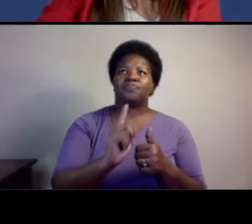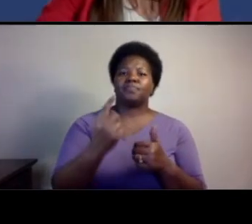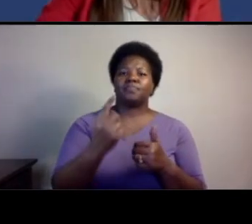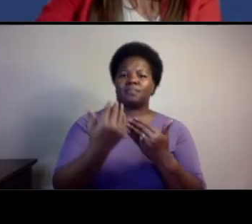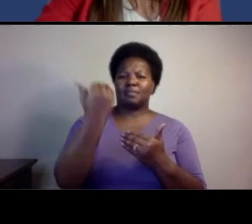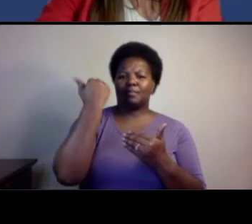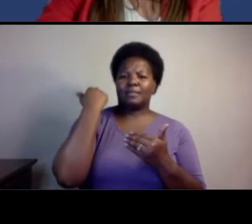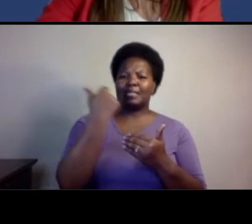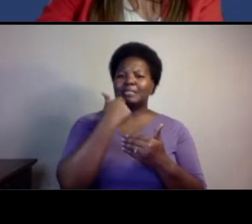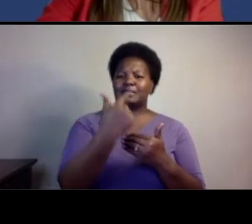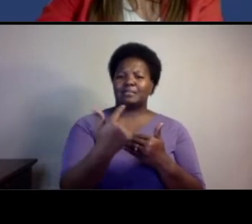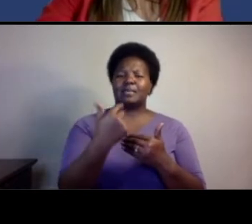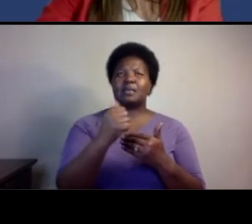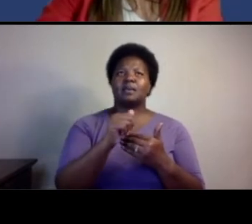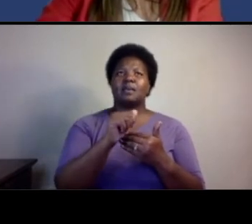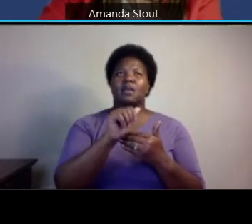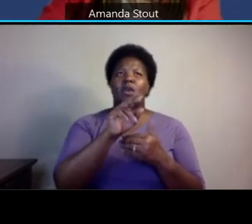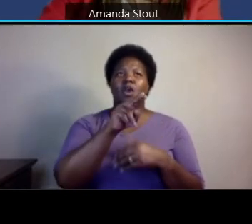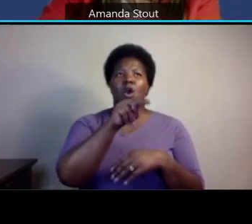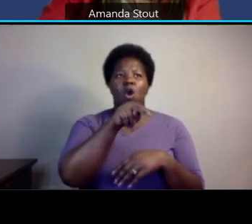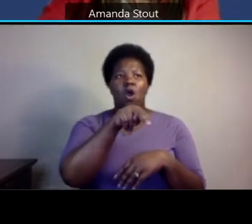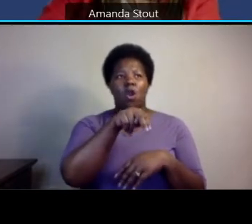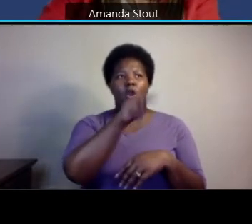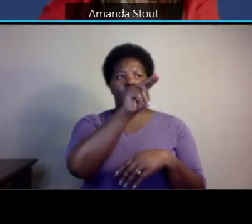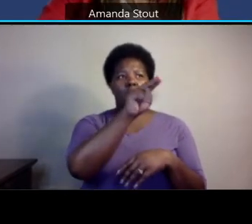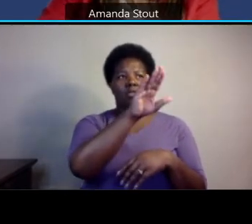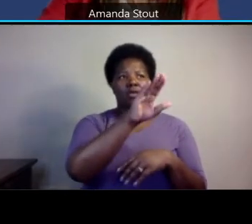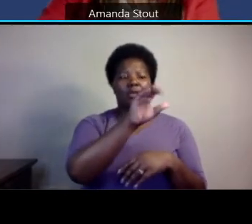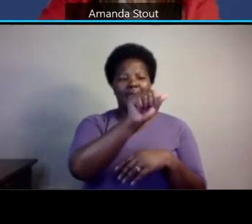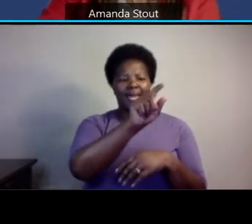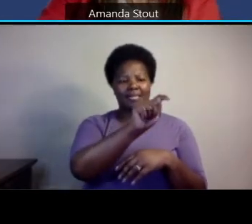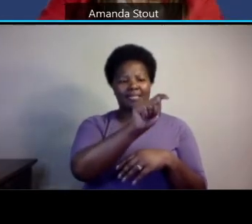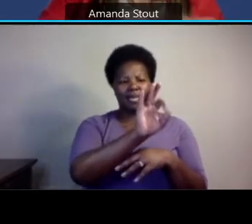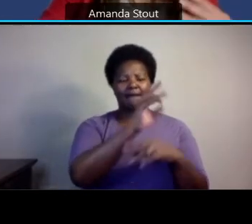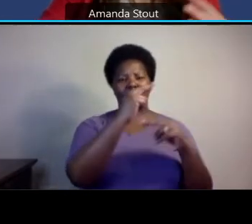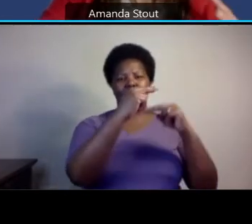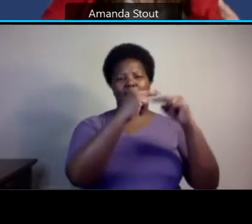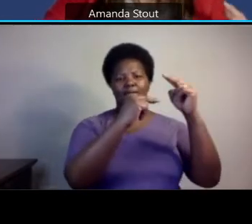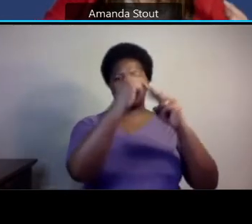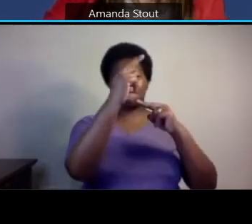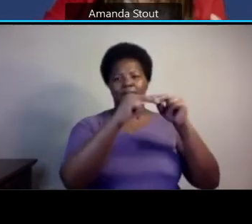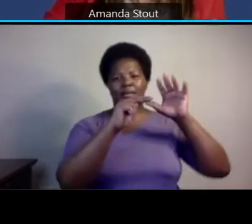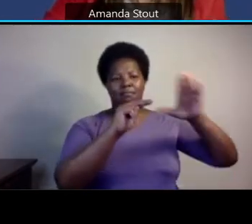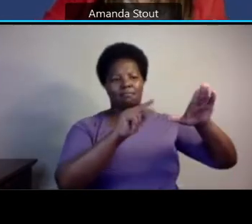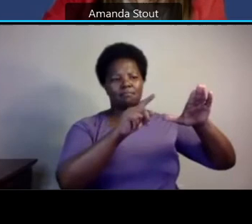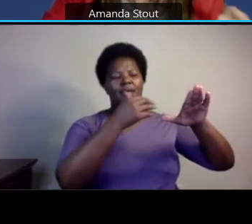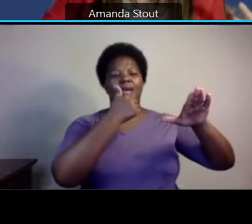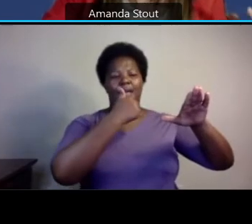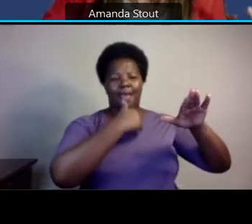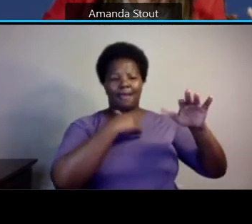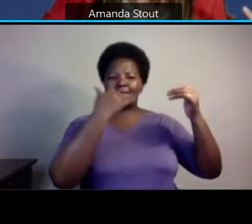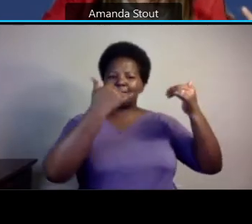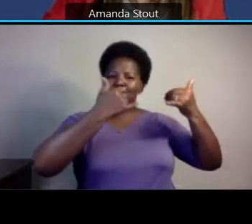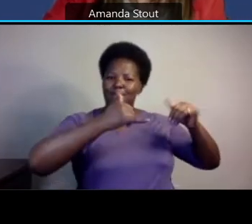one north of the atf building and it does have a kind of clay equipment um structure on it which